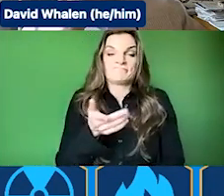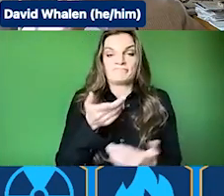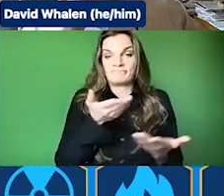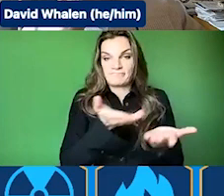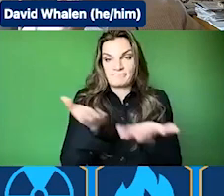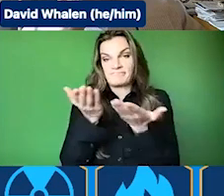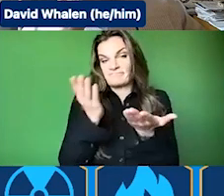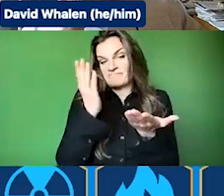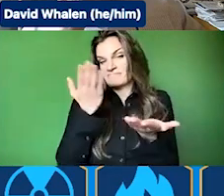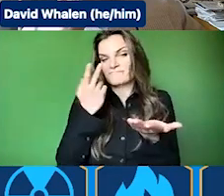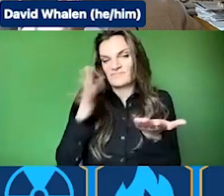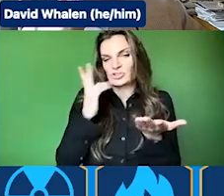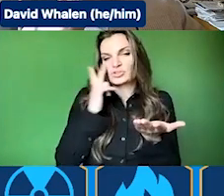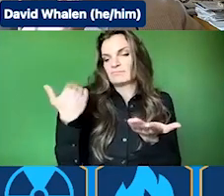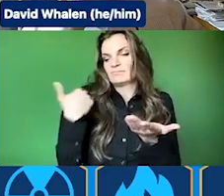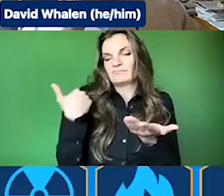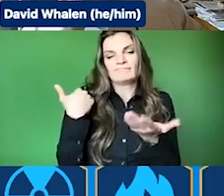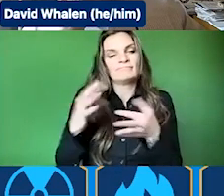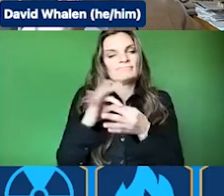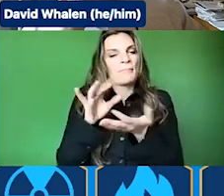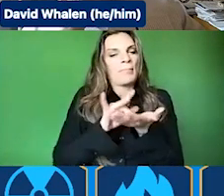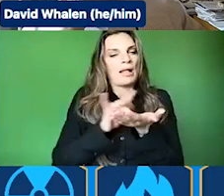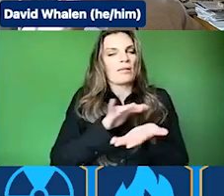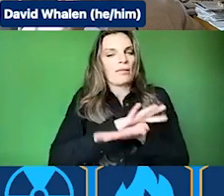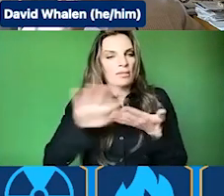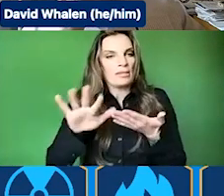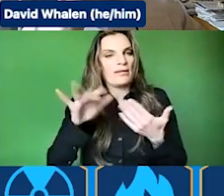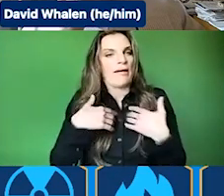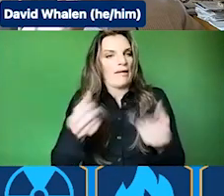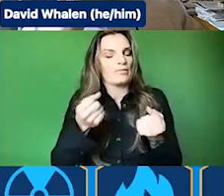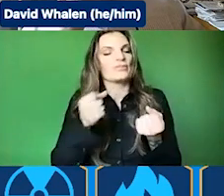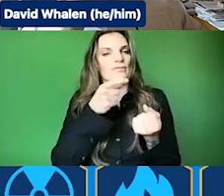space in the last few years you really felt this. This is a visually complex